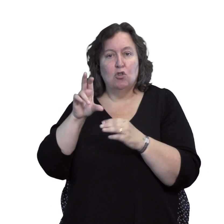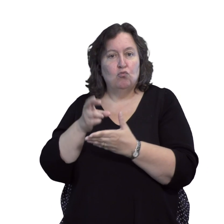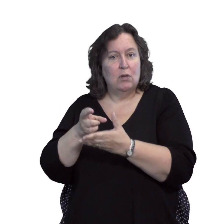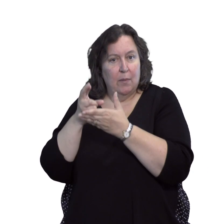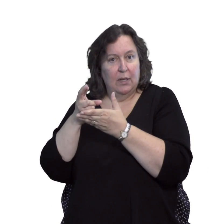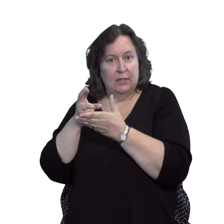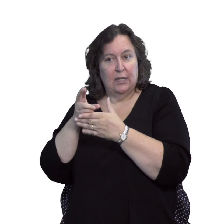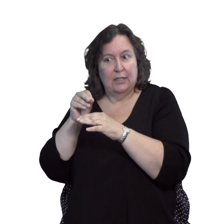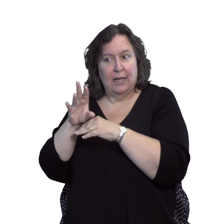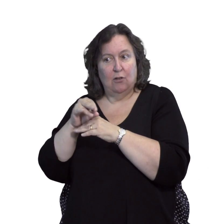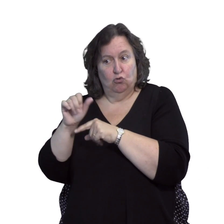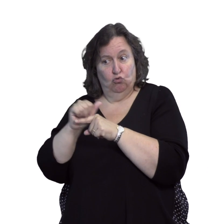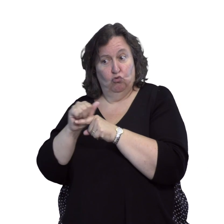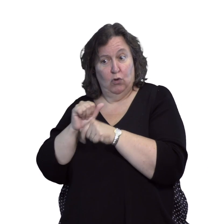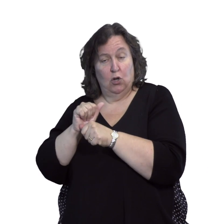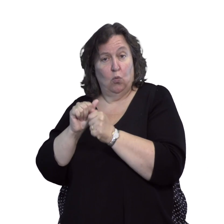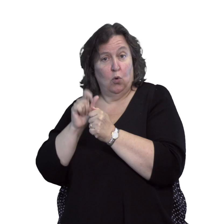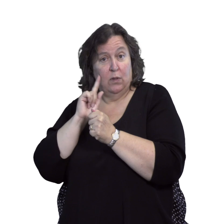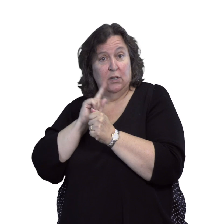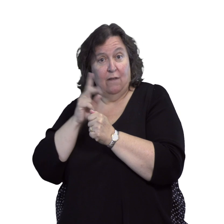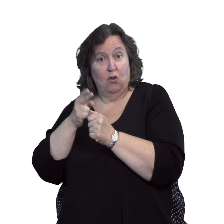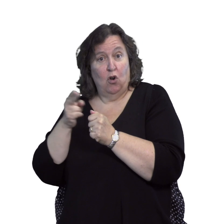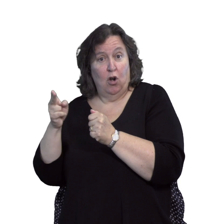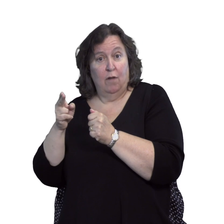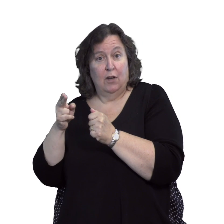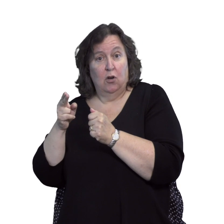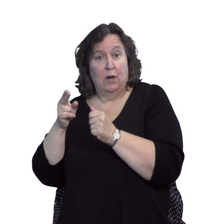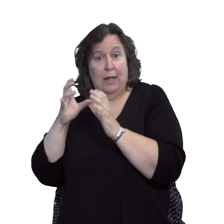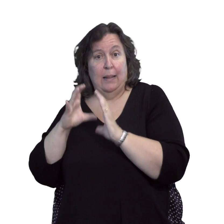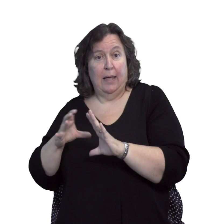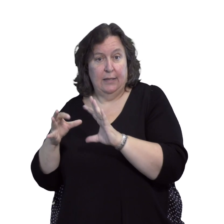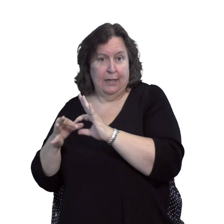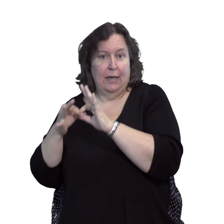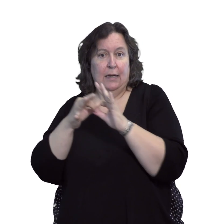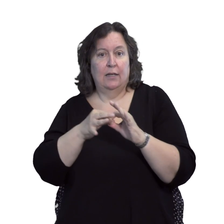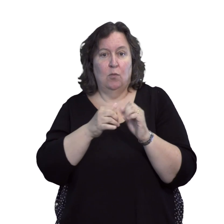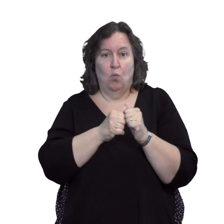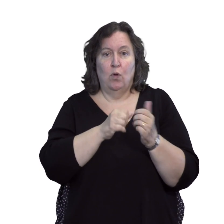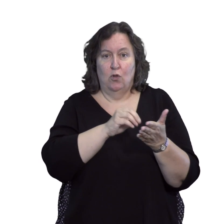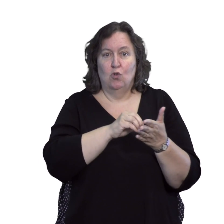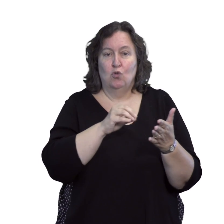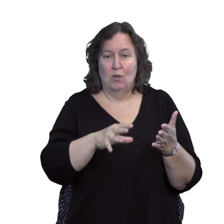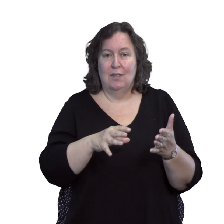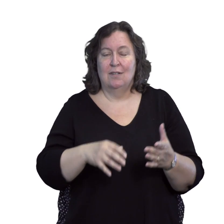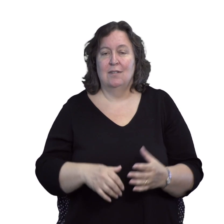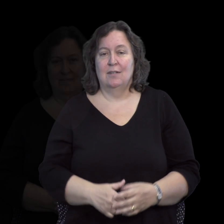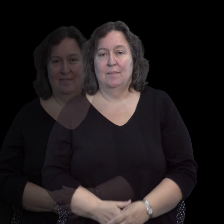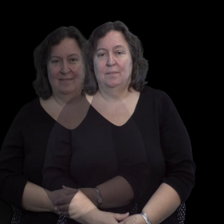who are trained to work with deaf and hard of hearing clients.